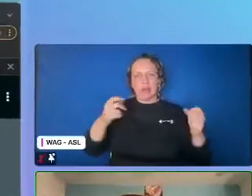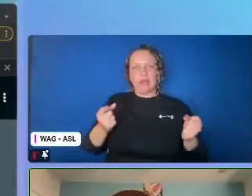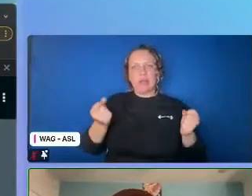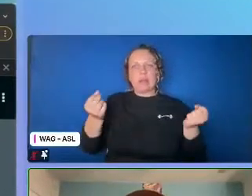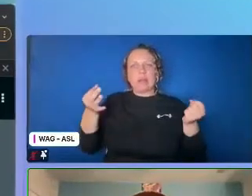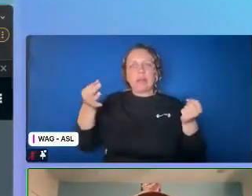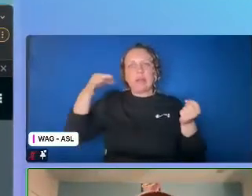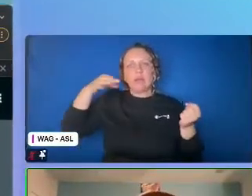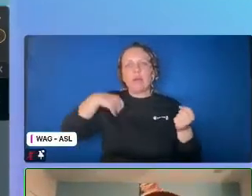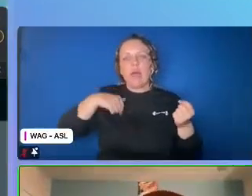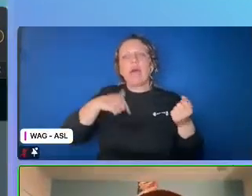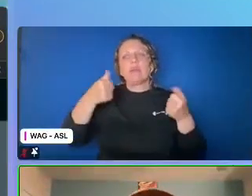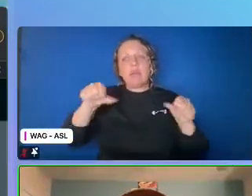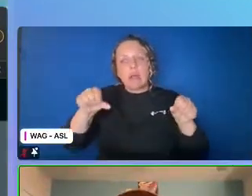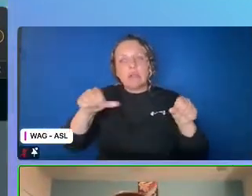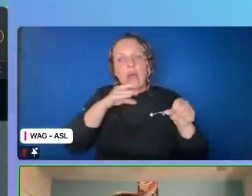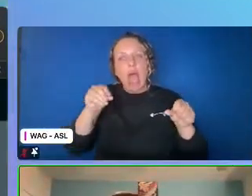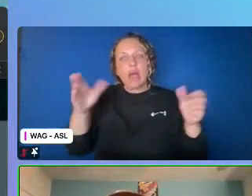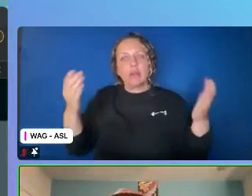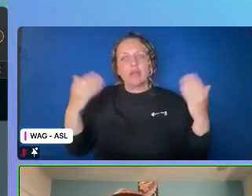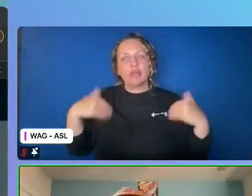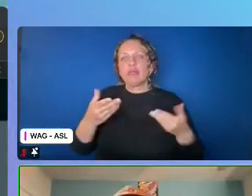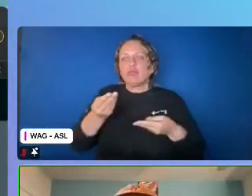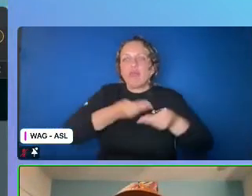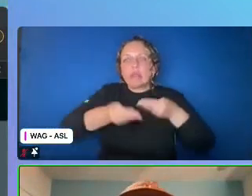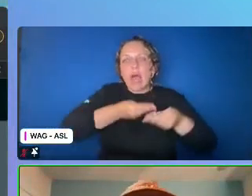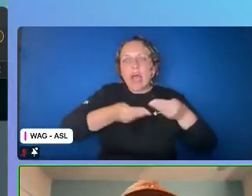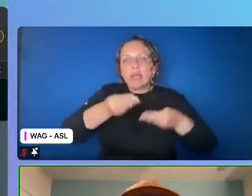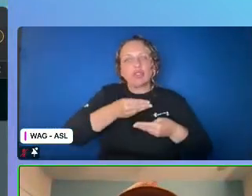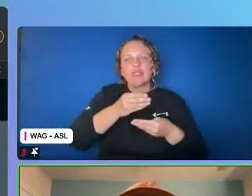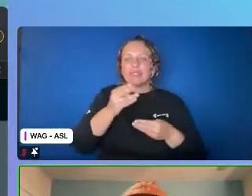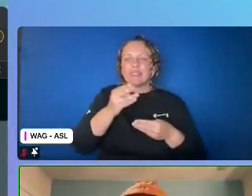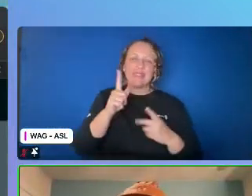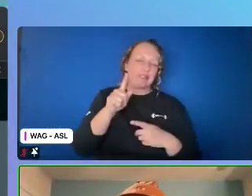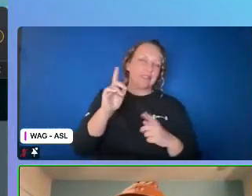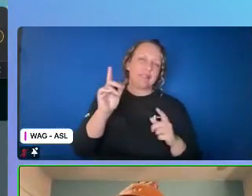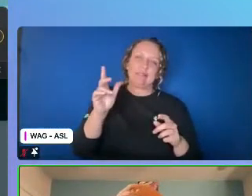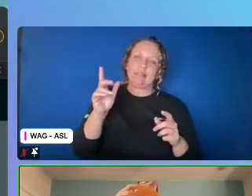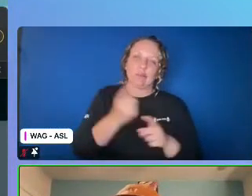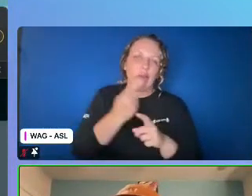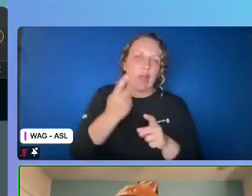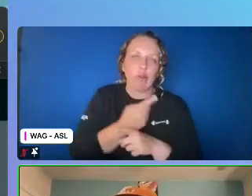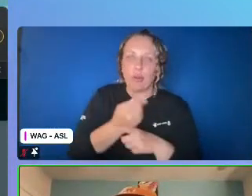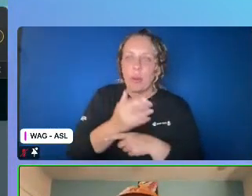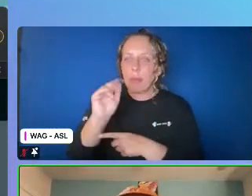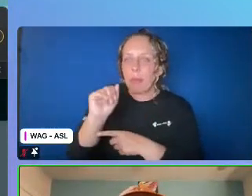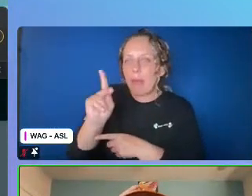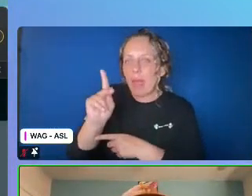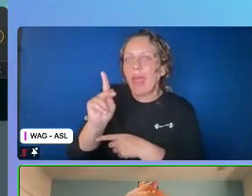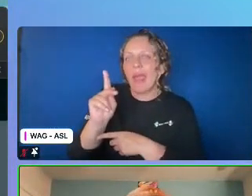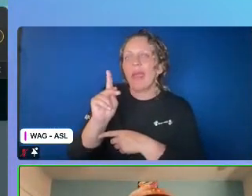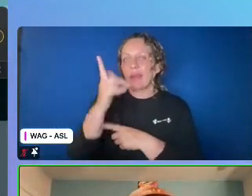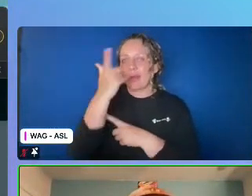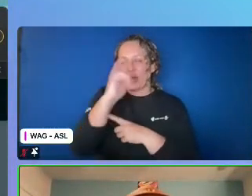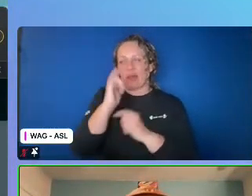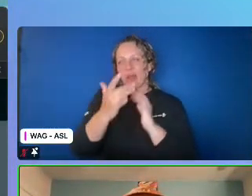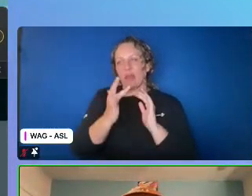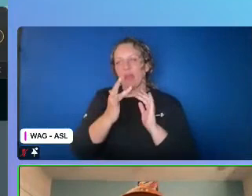So what you'd expect to see in your own little banking portal. Beside that docked to the right I have my Axe DevTools browser extension,